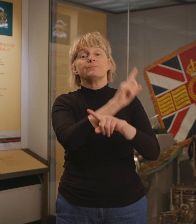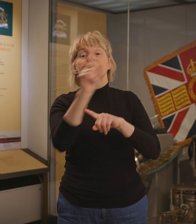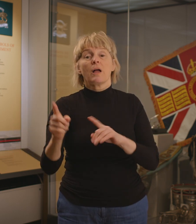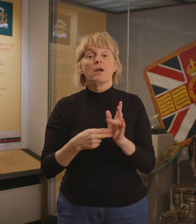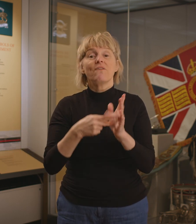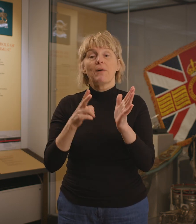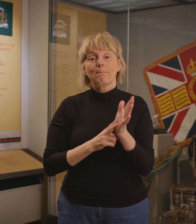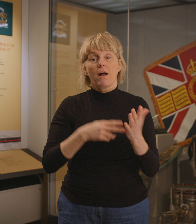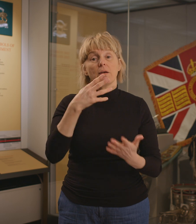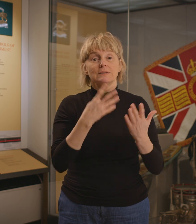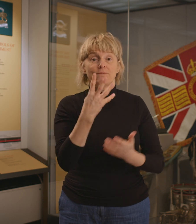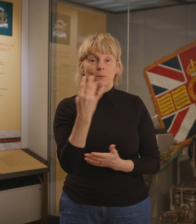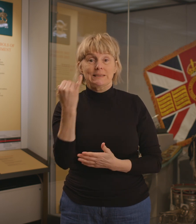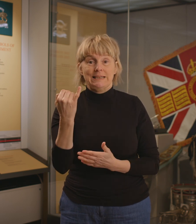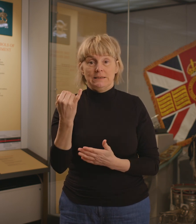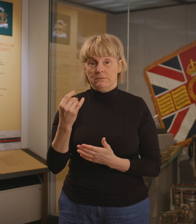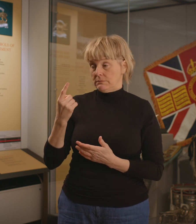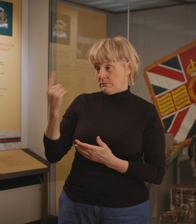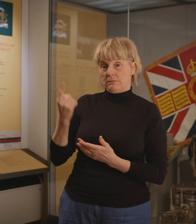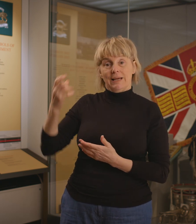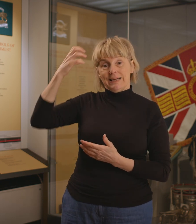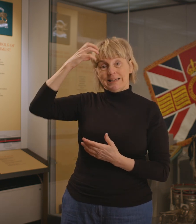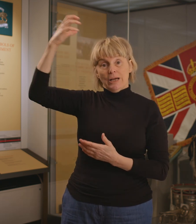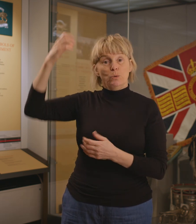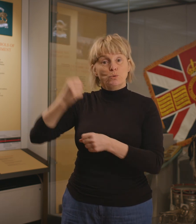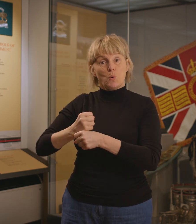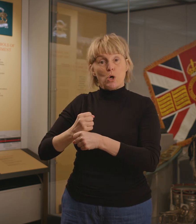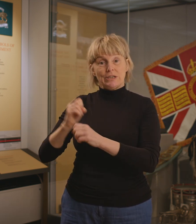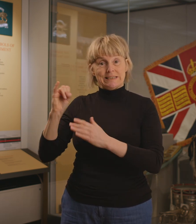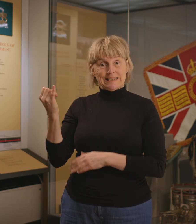In November 1946 in recognition of their service,